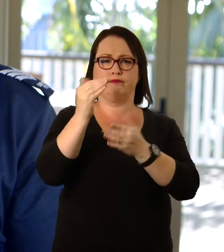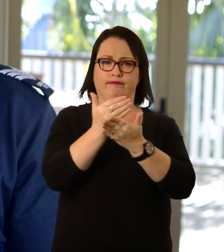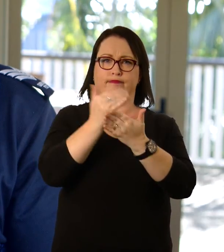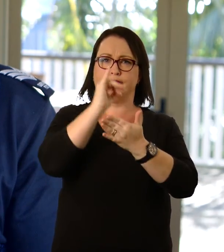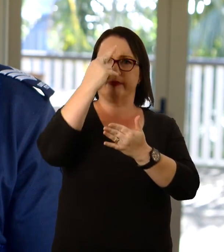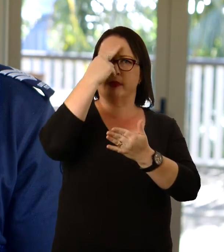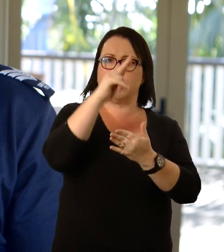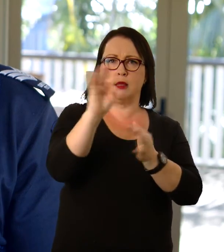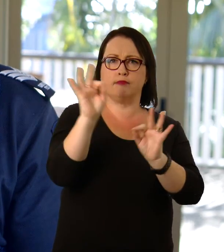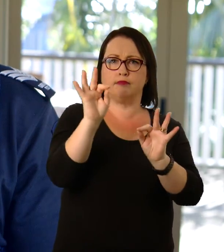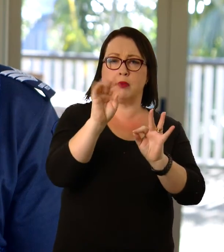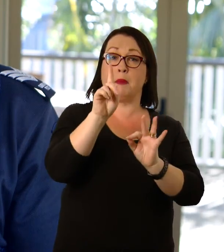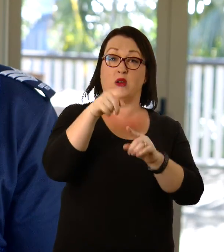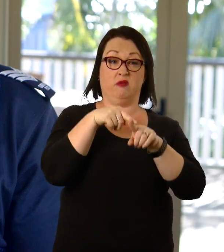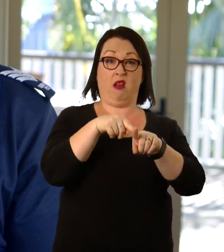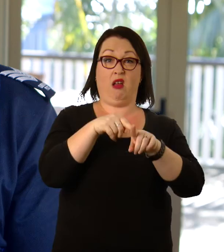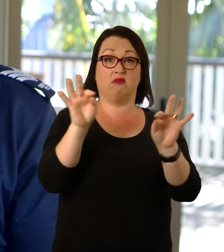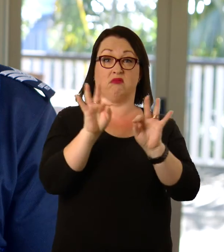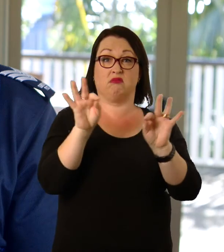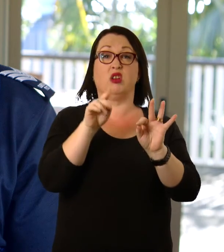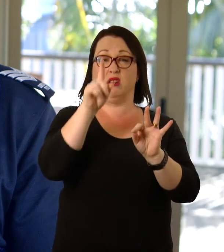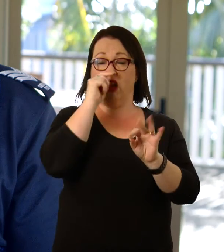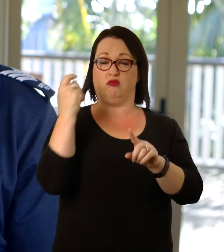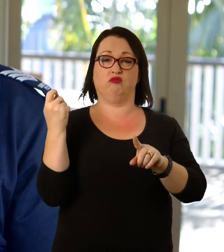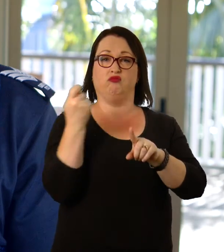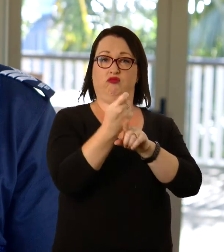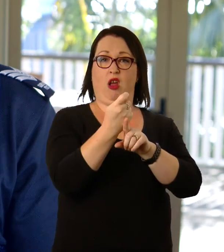but if you don't obey the order you can be charged with a criminal offence.